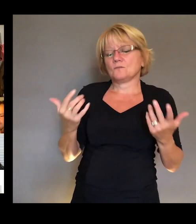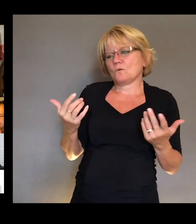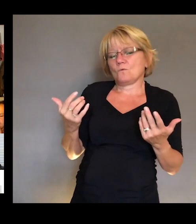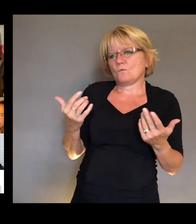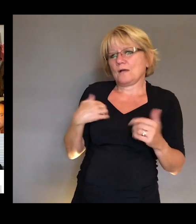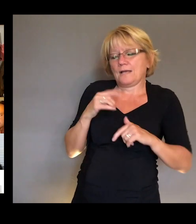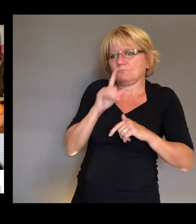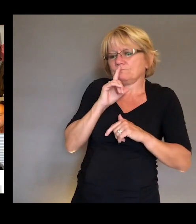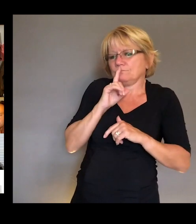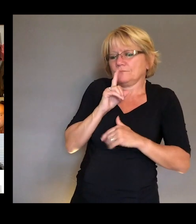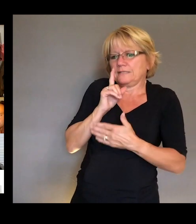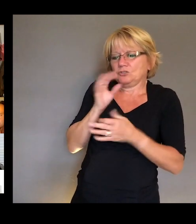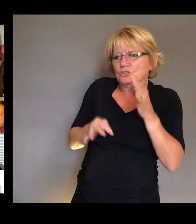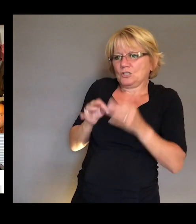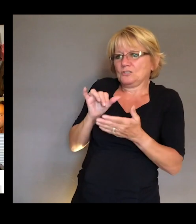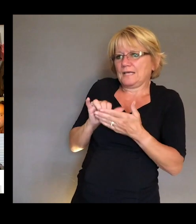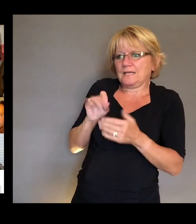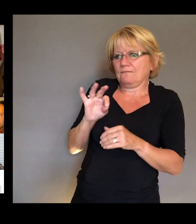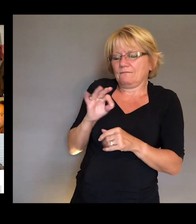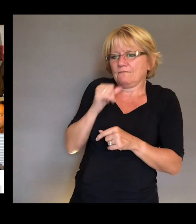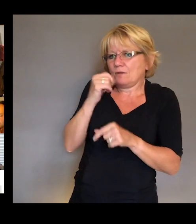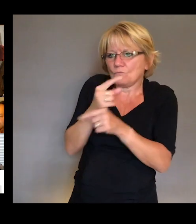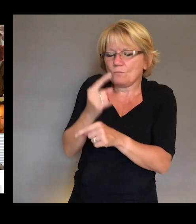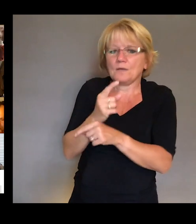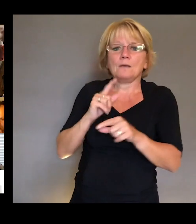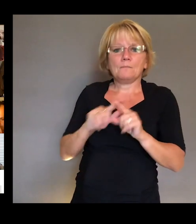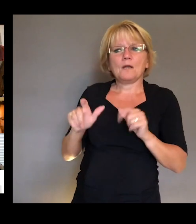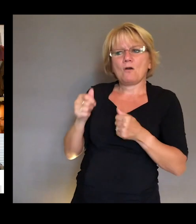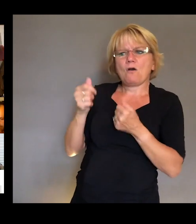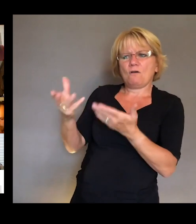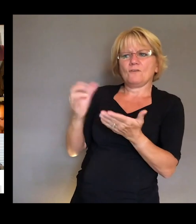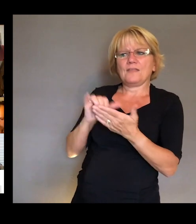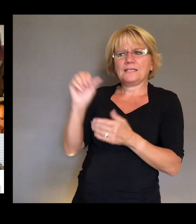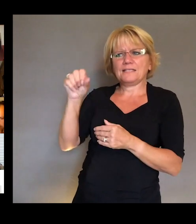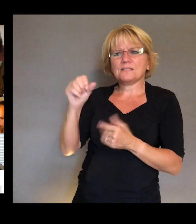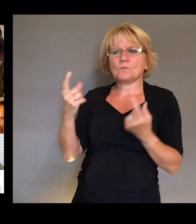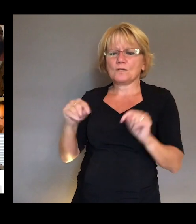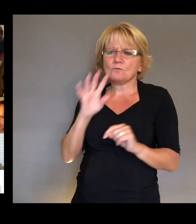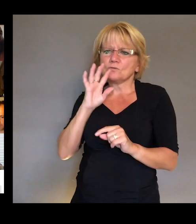And so I won't criticize whether or not you're out of line. I would just offer that in cases like that,